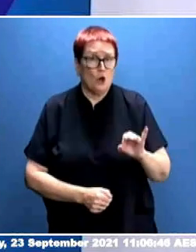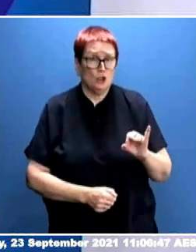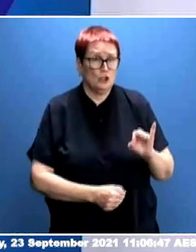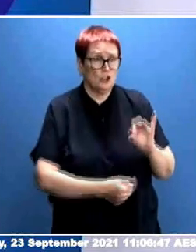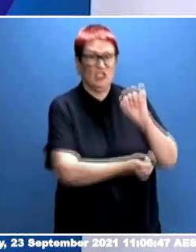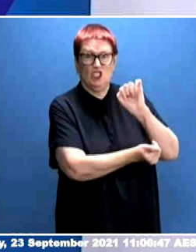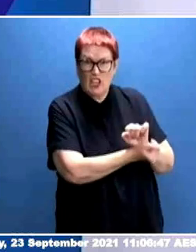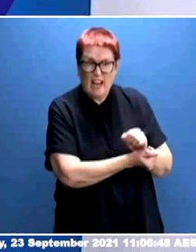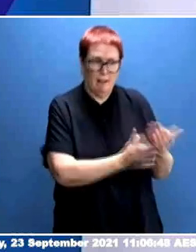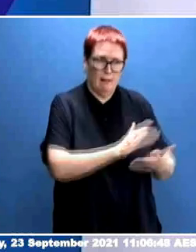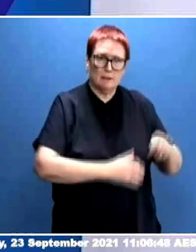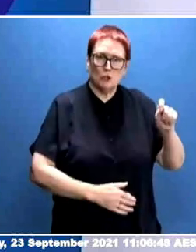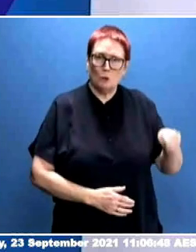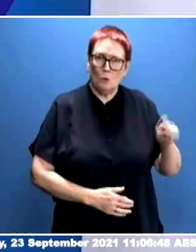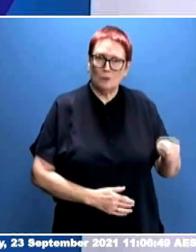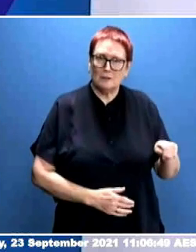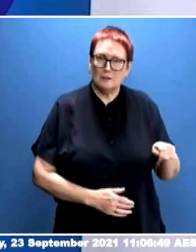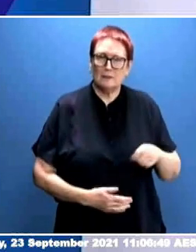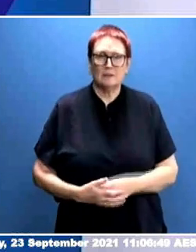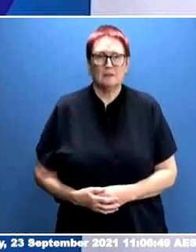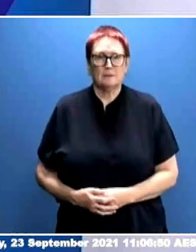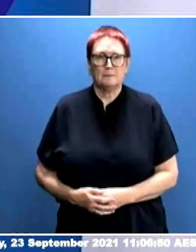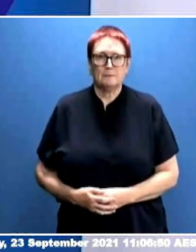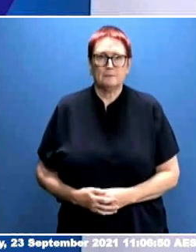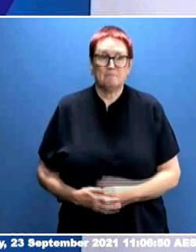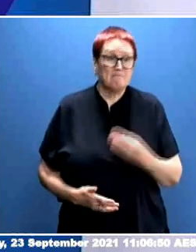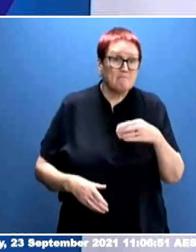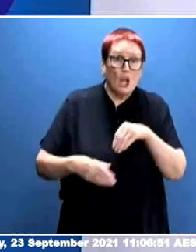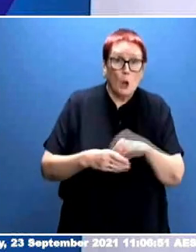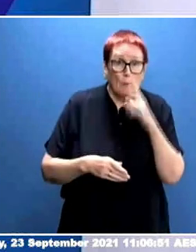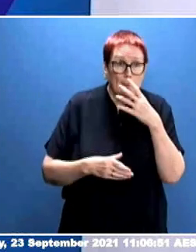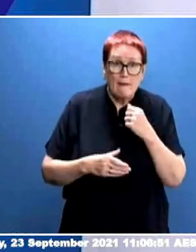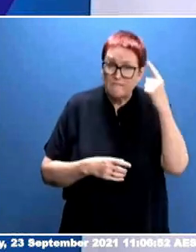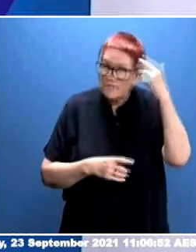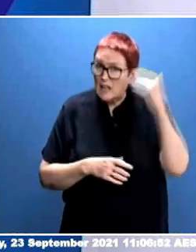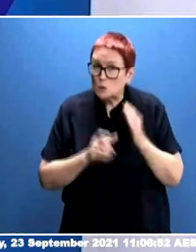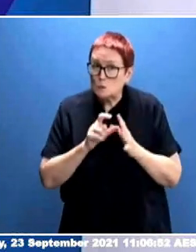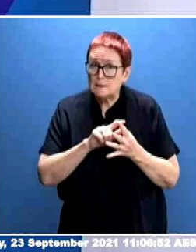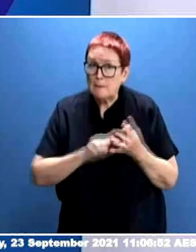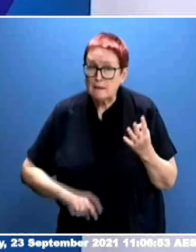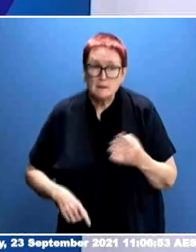in at least their inception, and that can include people with intellectual disability, it can include children